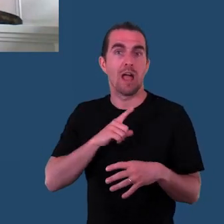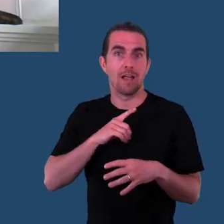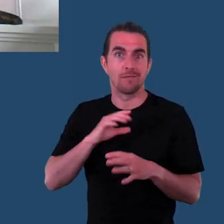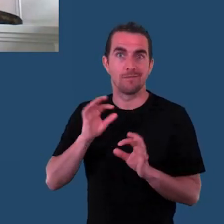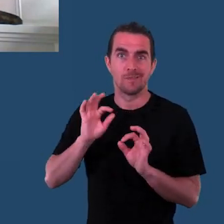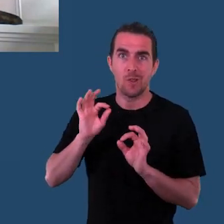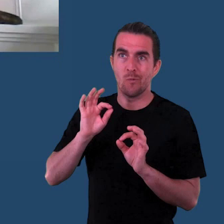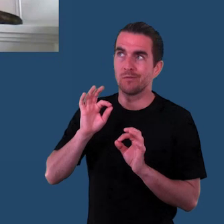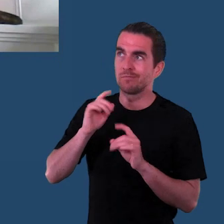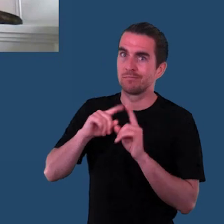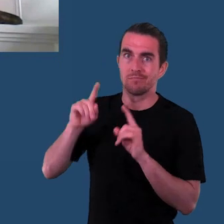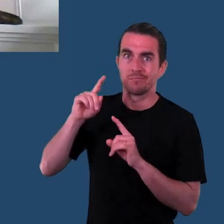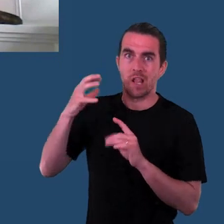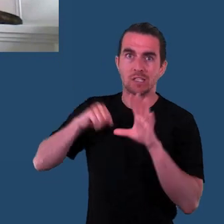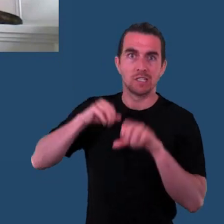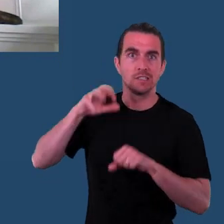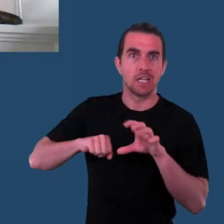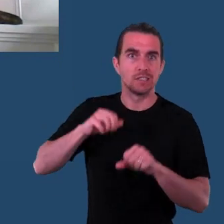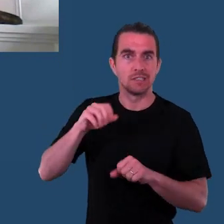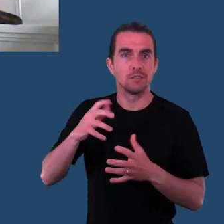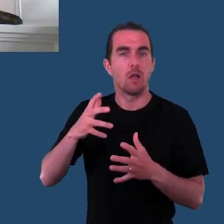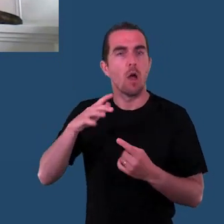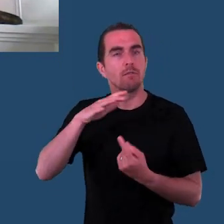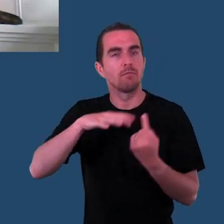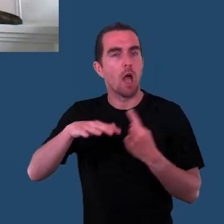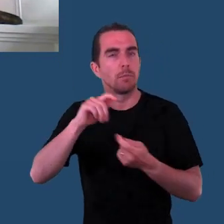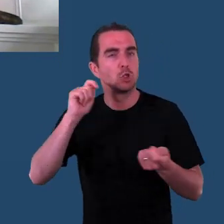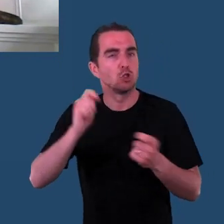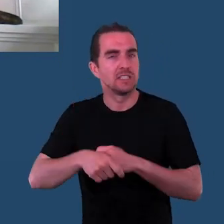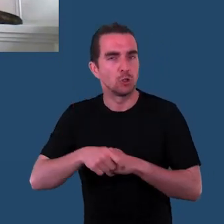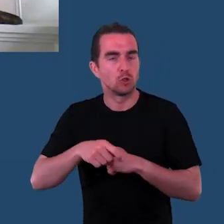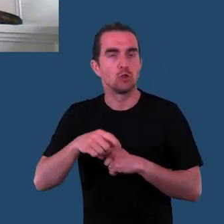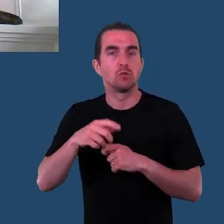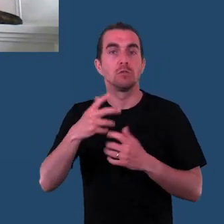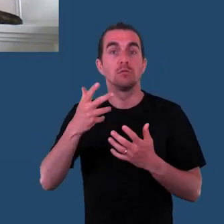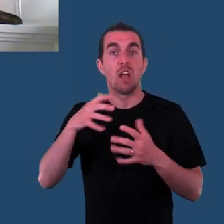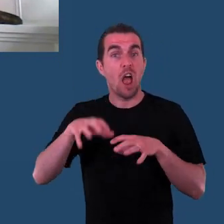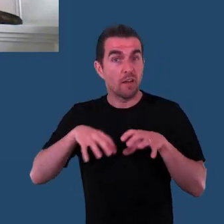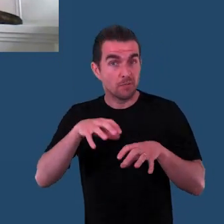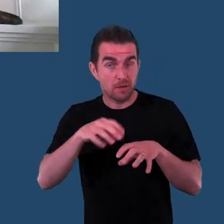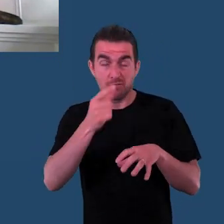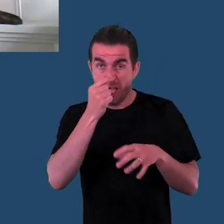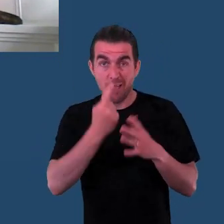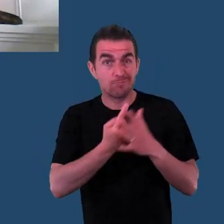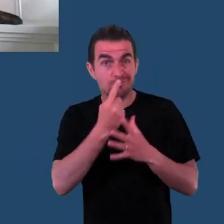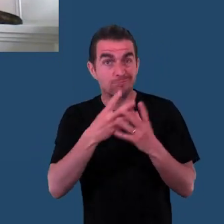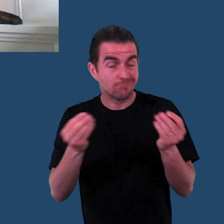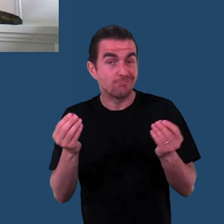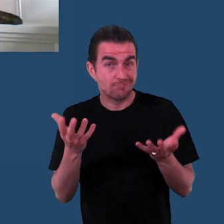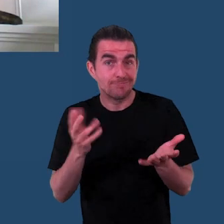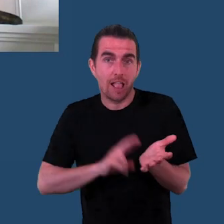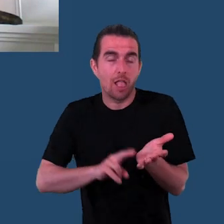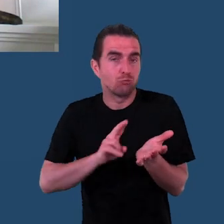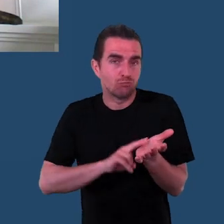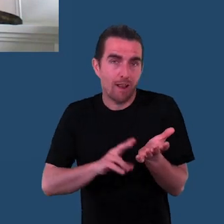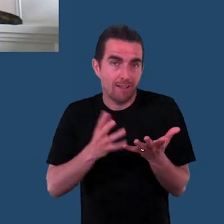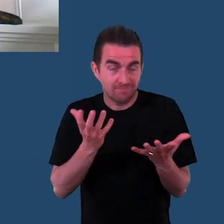because they have no natural predators. Environments do change, and animals do naturally go extinct.